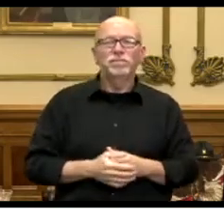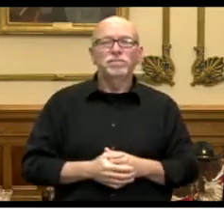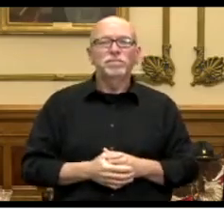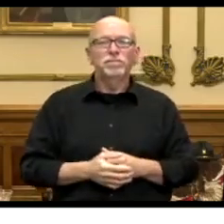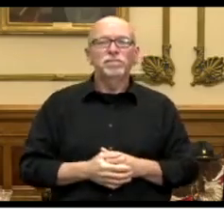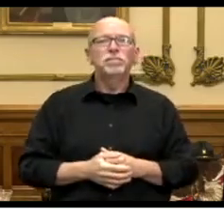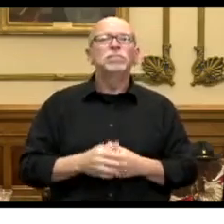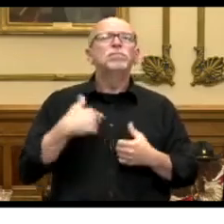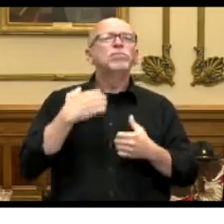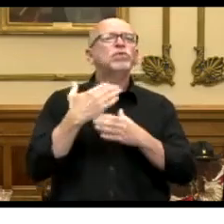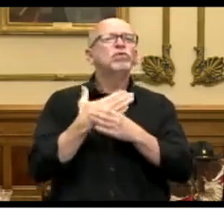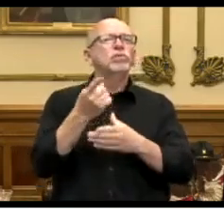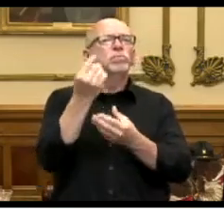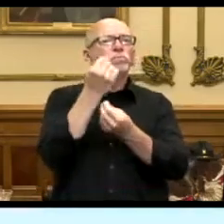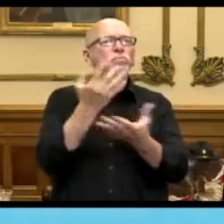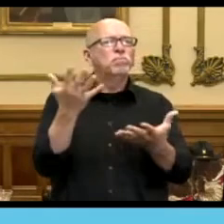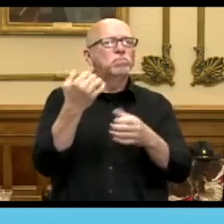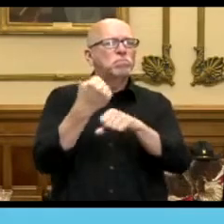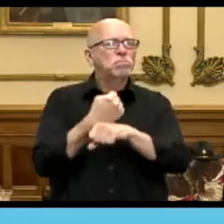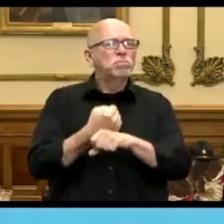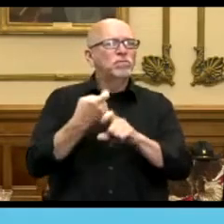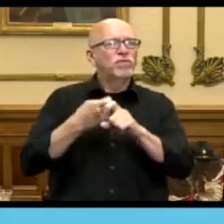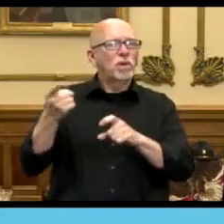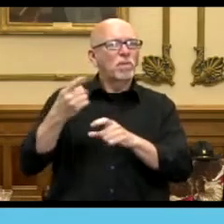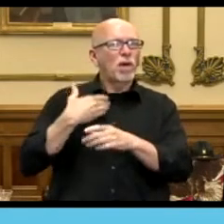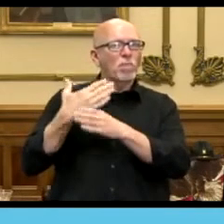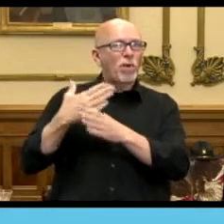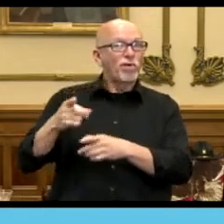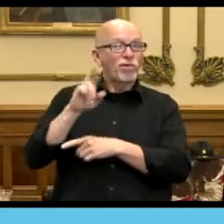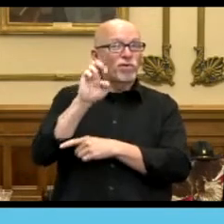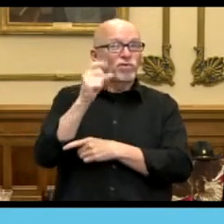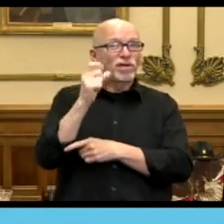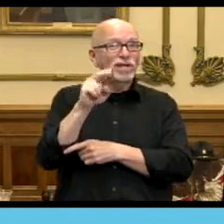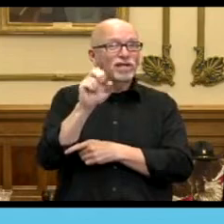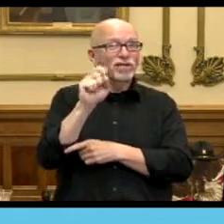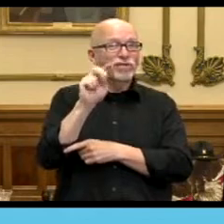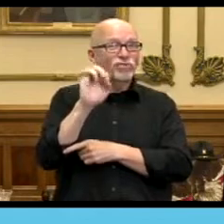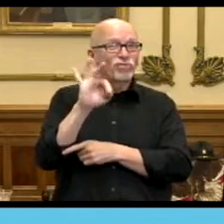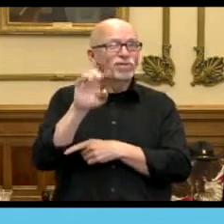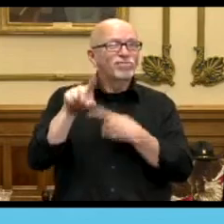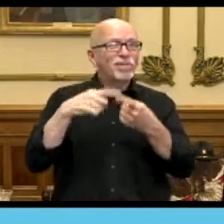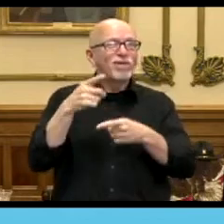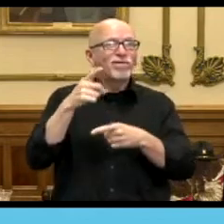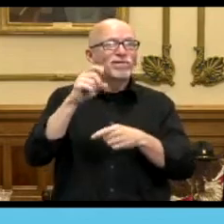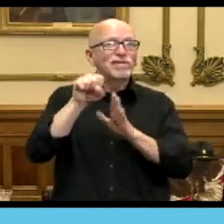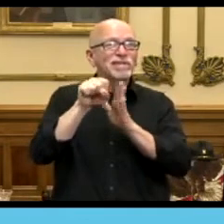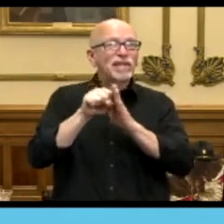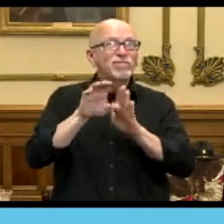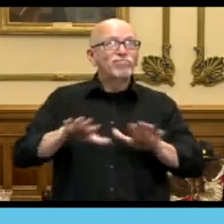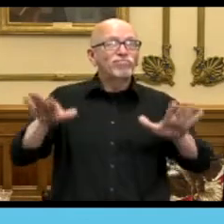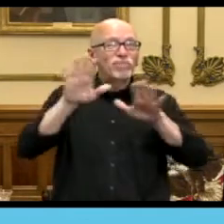I want to share the latest data data from our partners at Regan Strief. Regarding the state white hospitalization and recovery data,